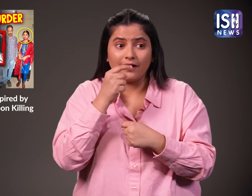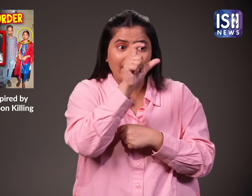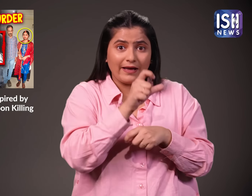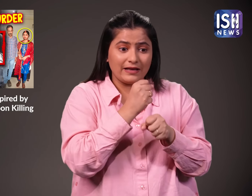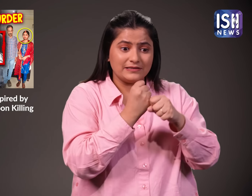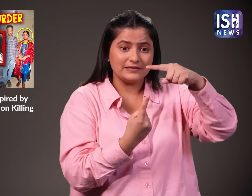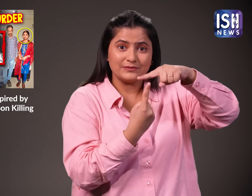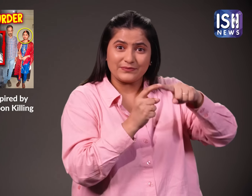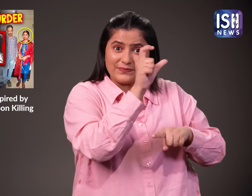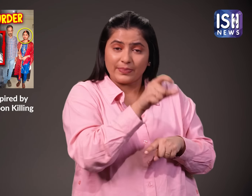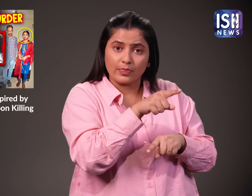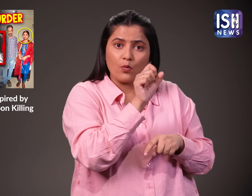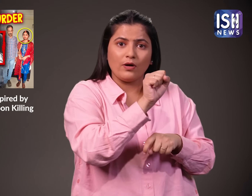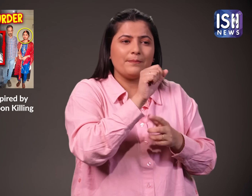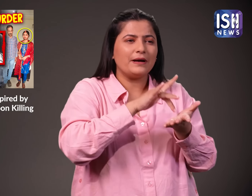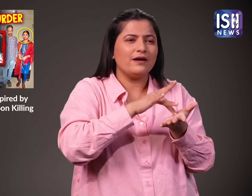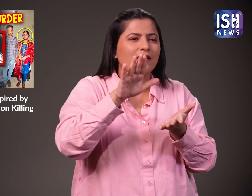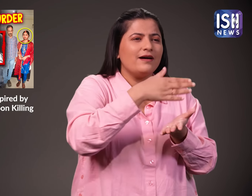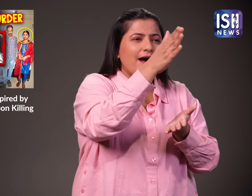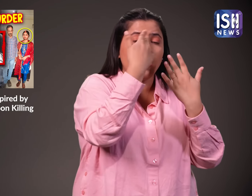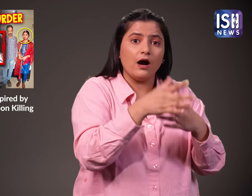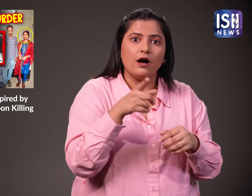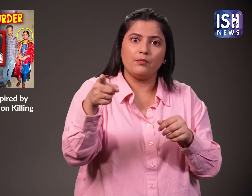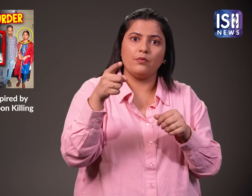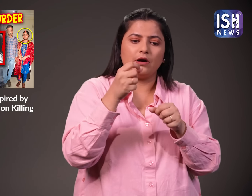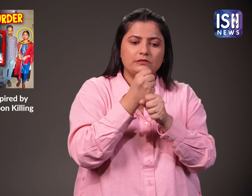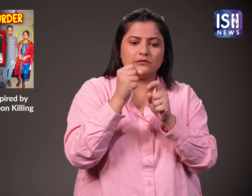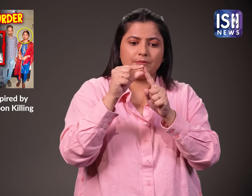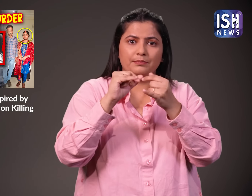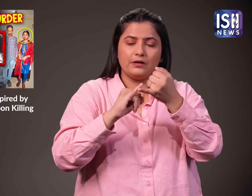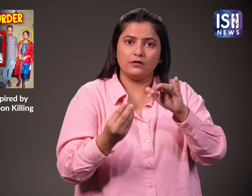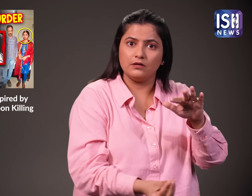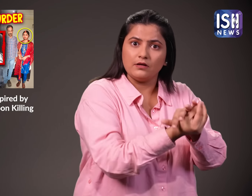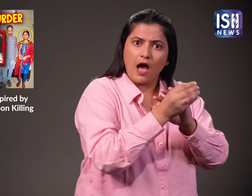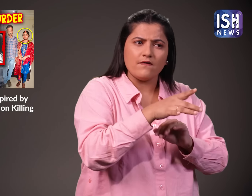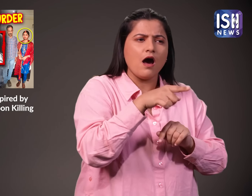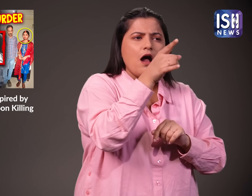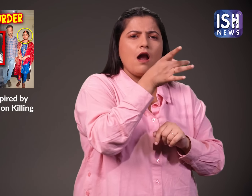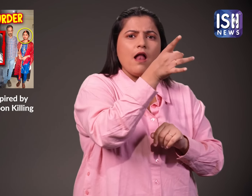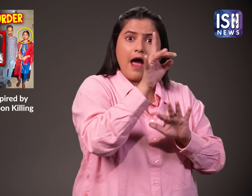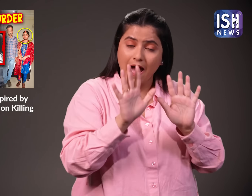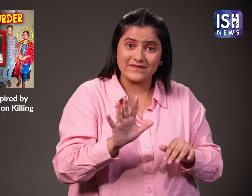She even placed a GPS tracker on his bike and tracked his whereabouts.